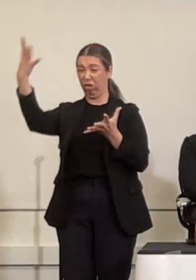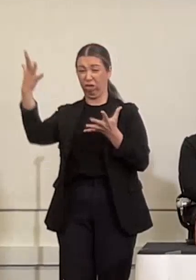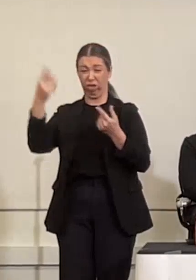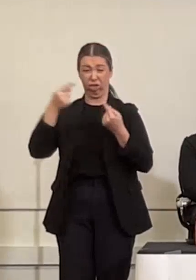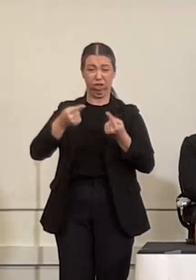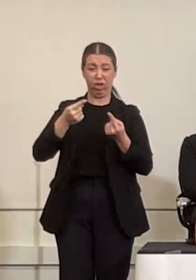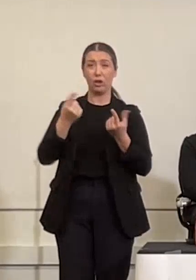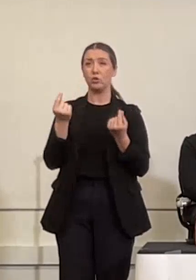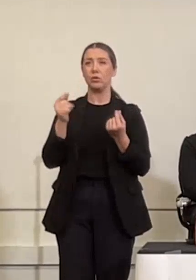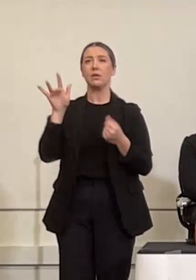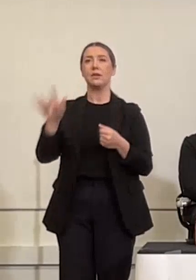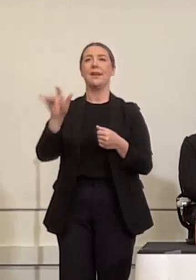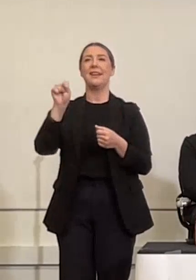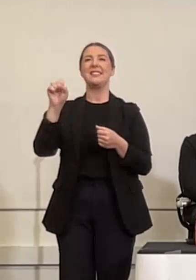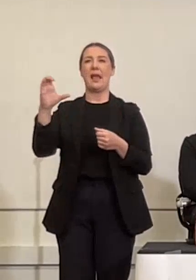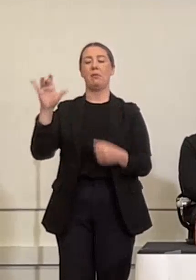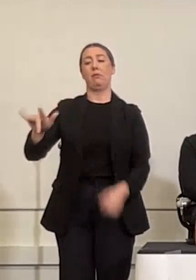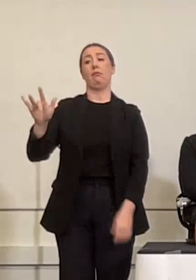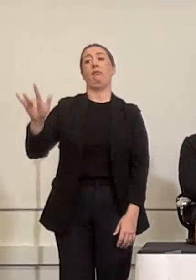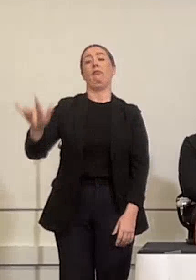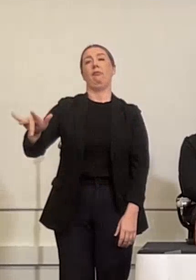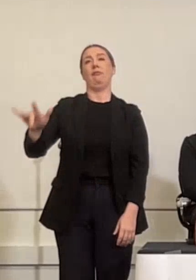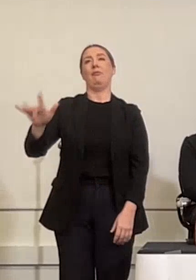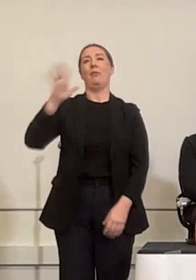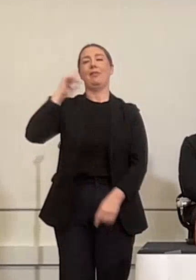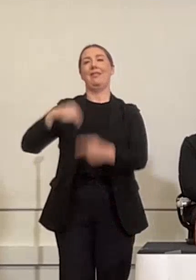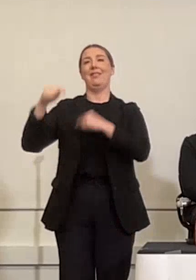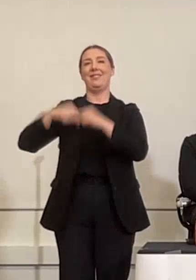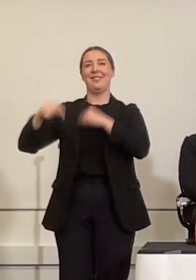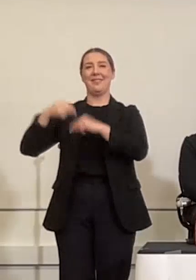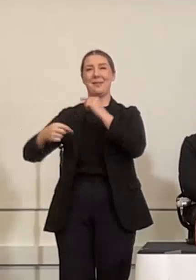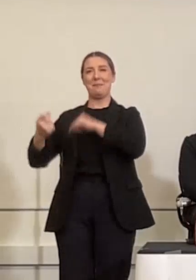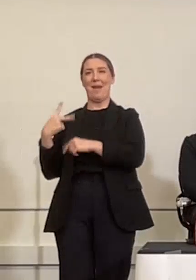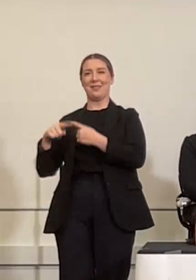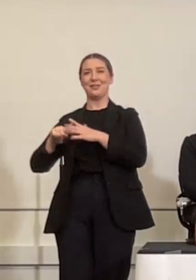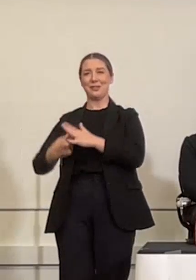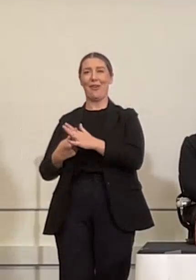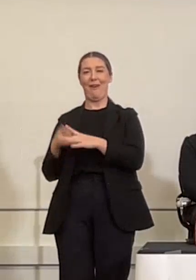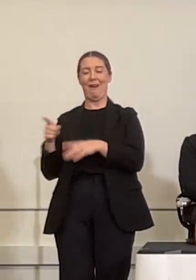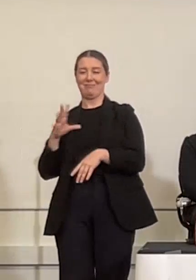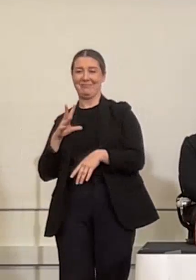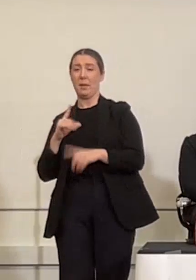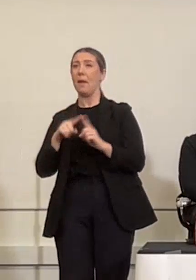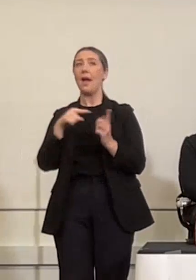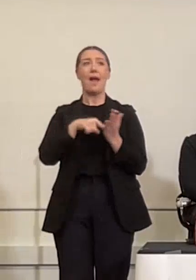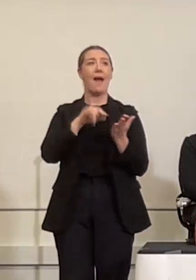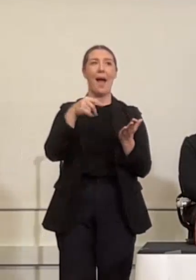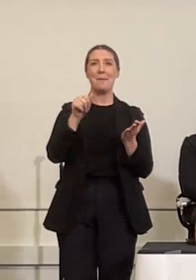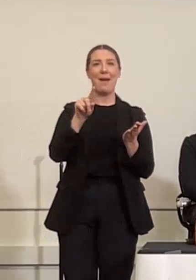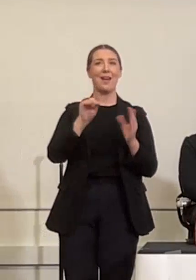escape enough times and you're back at a a given starting point. That iPad has no given starting point.